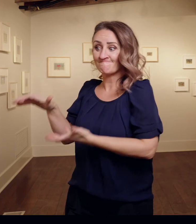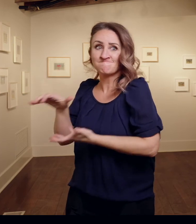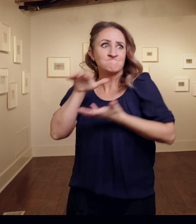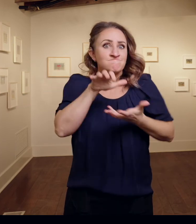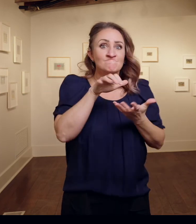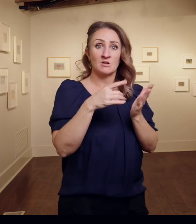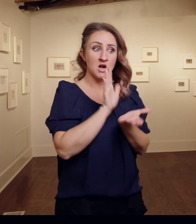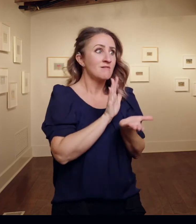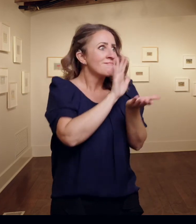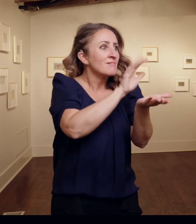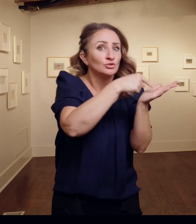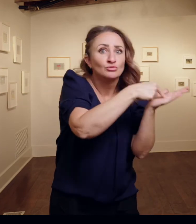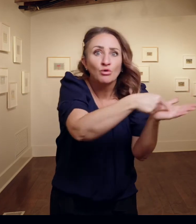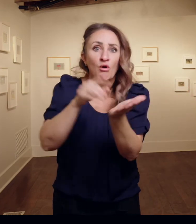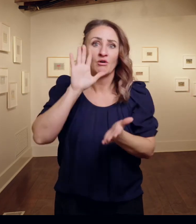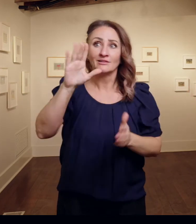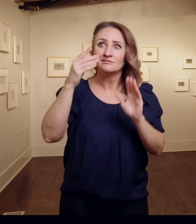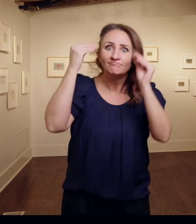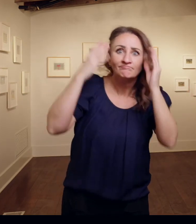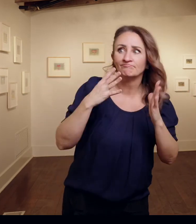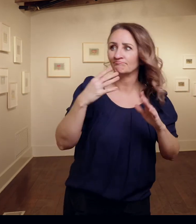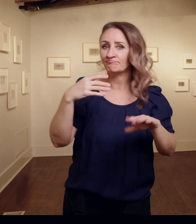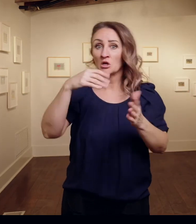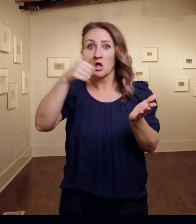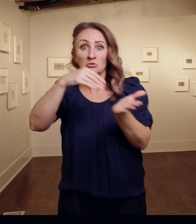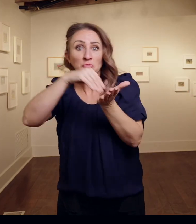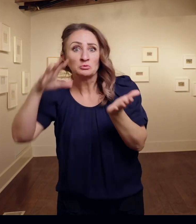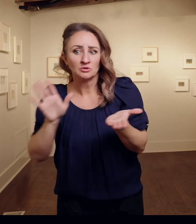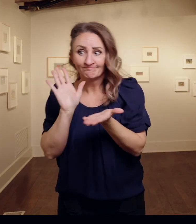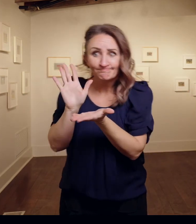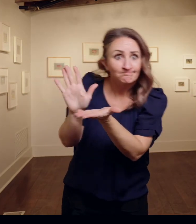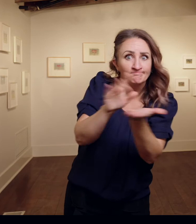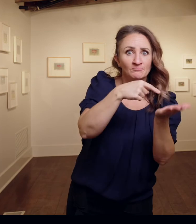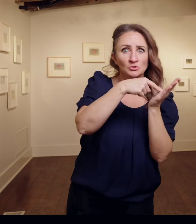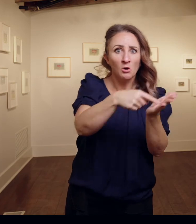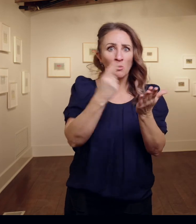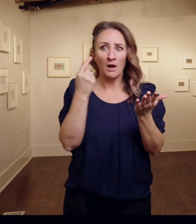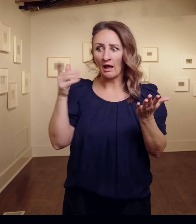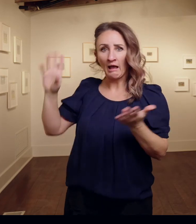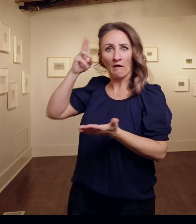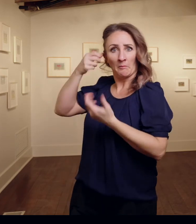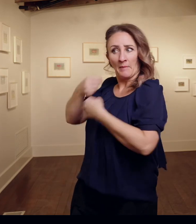who immediately recognized the skill and beauty evident in James Castle's artwork.